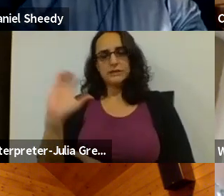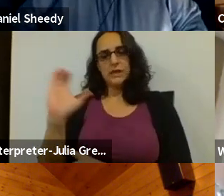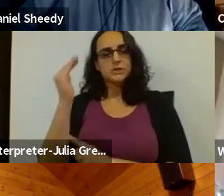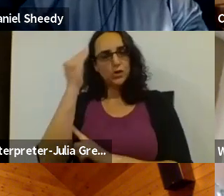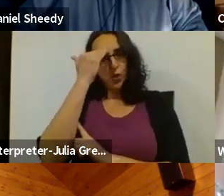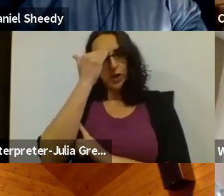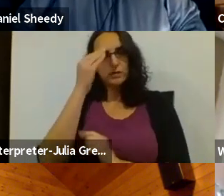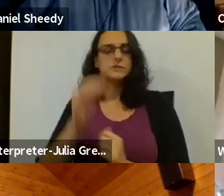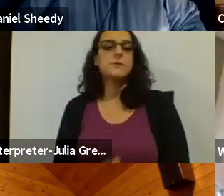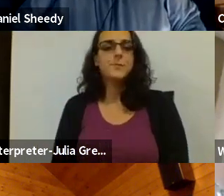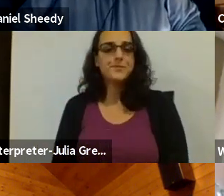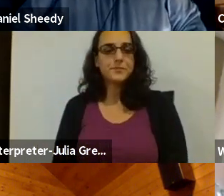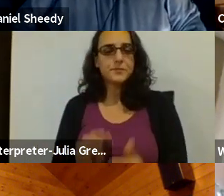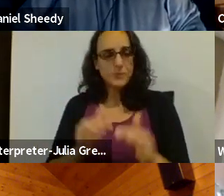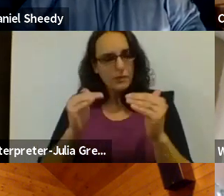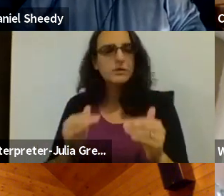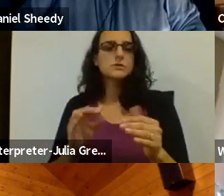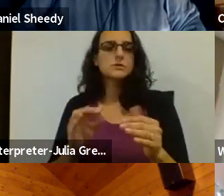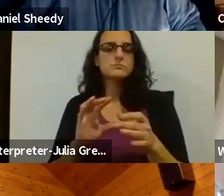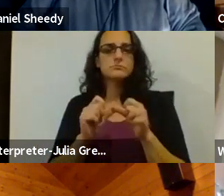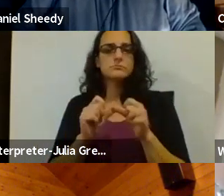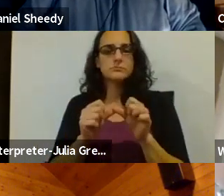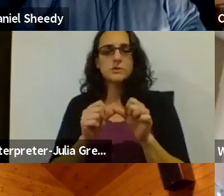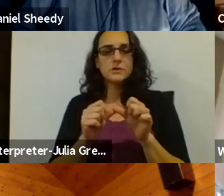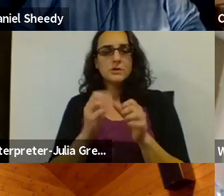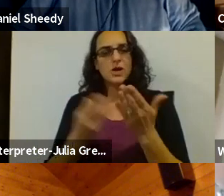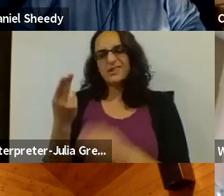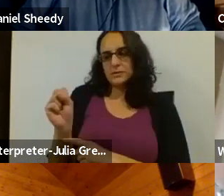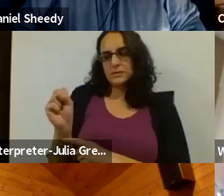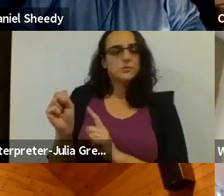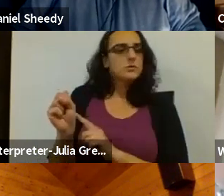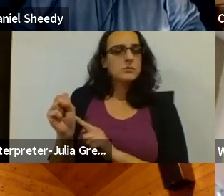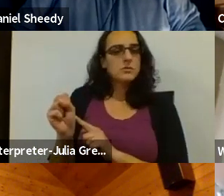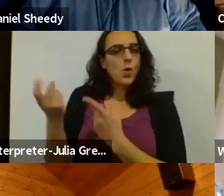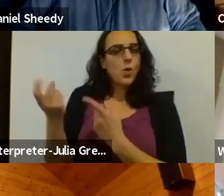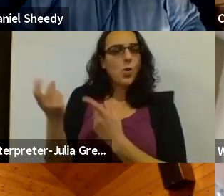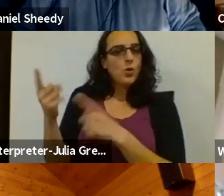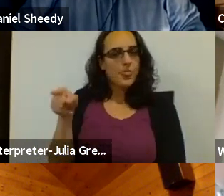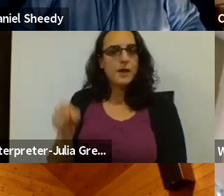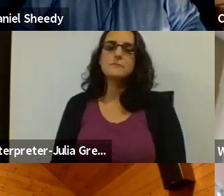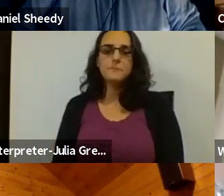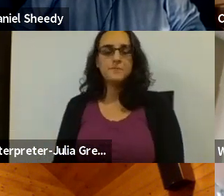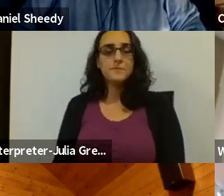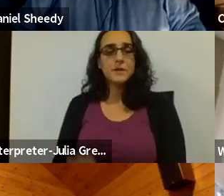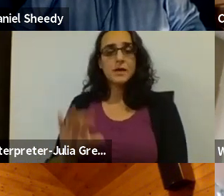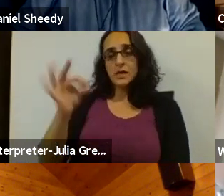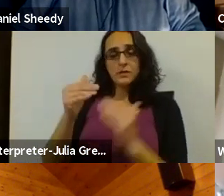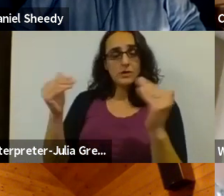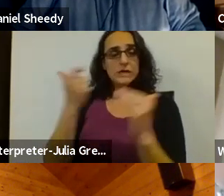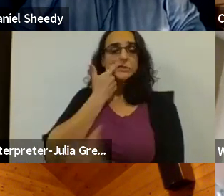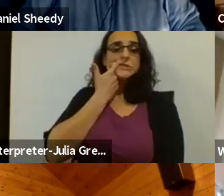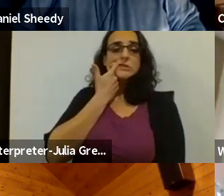Zoe Duran: And I'll just move right on to part of the high school what's happening on ninth grade just had their class elections.